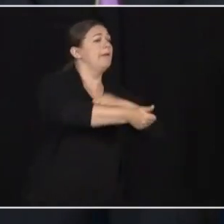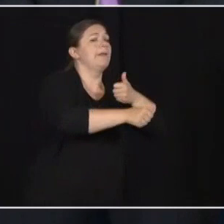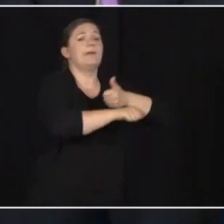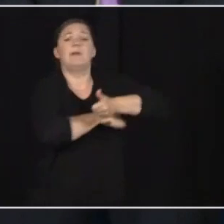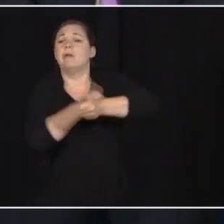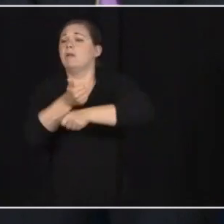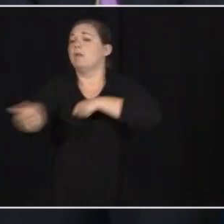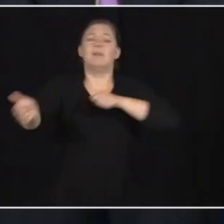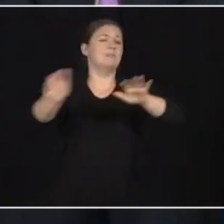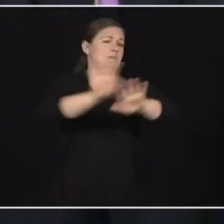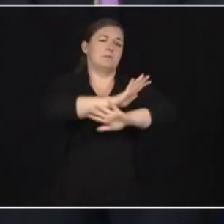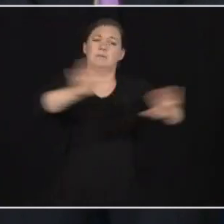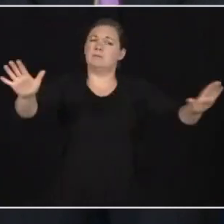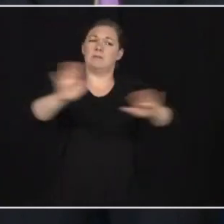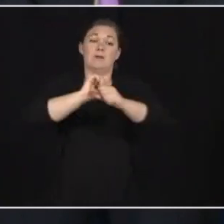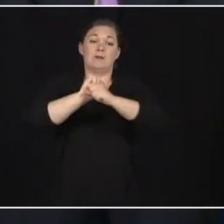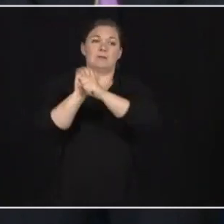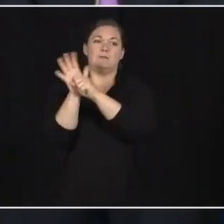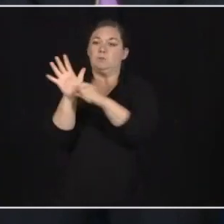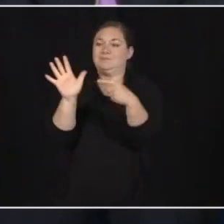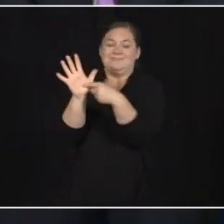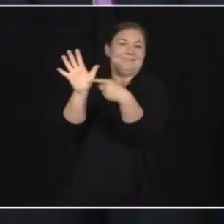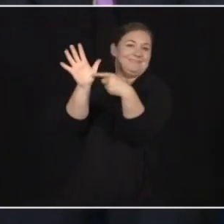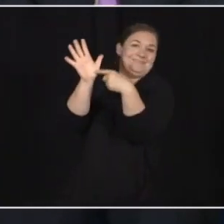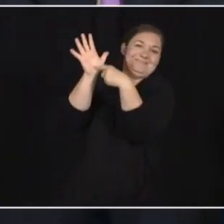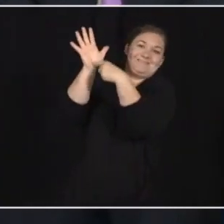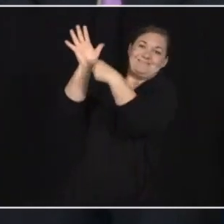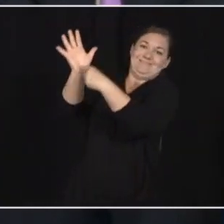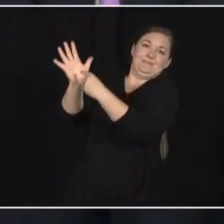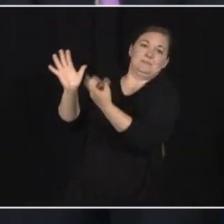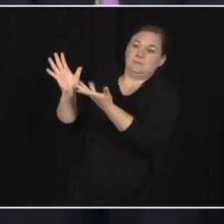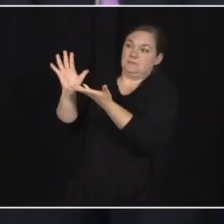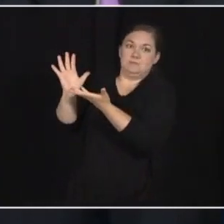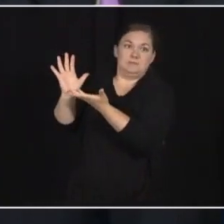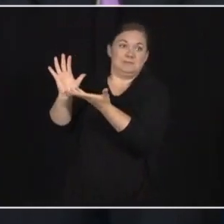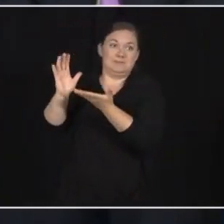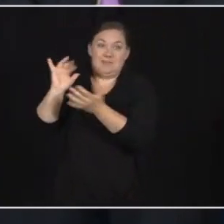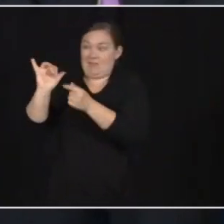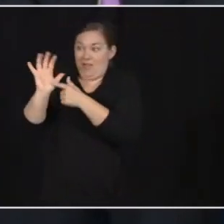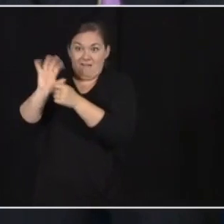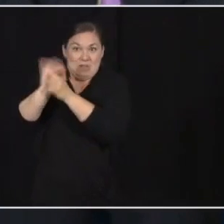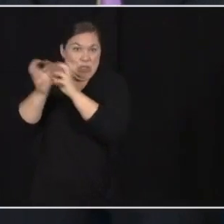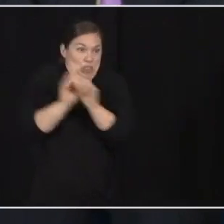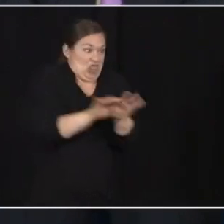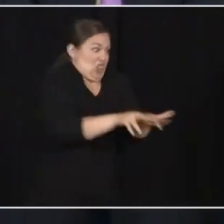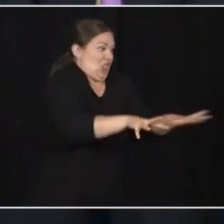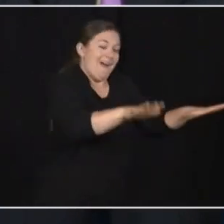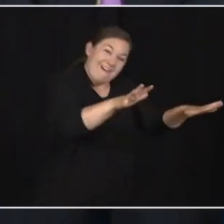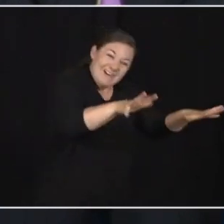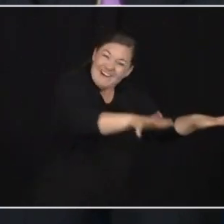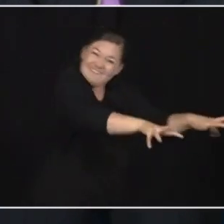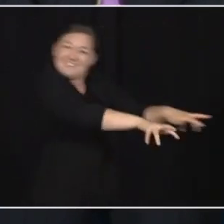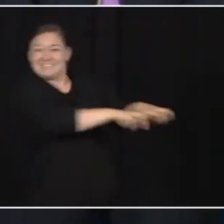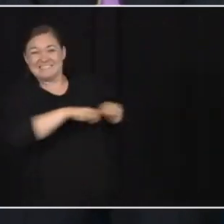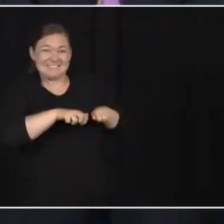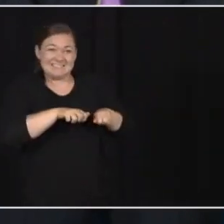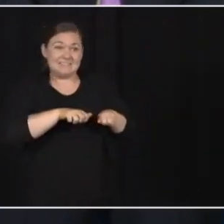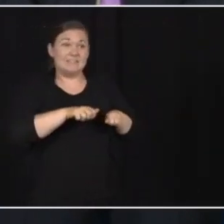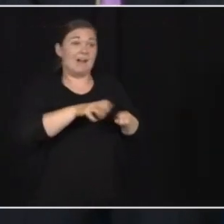everyone is working together and it's no one's fault. This COVID-19 came in there and we are locking it down.